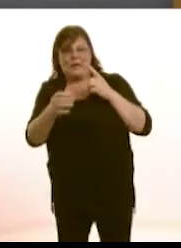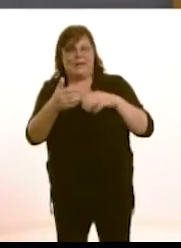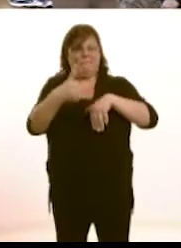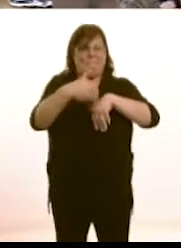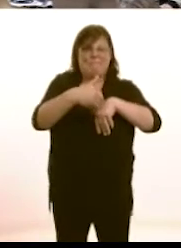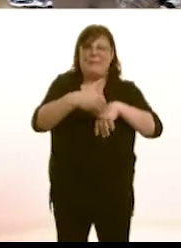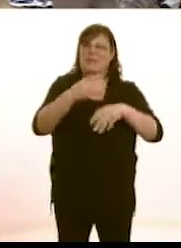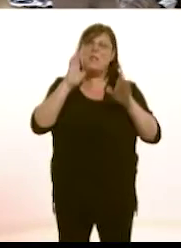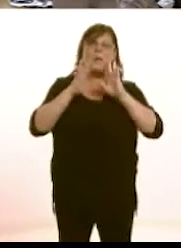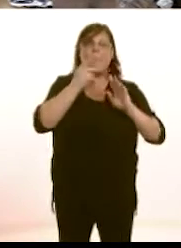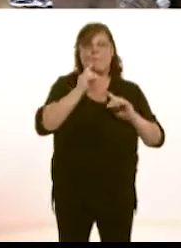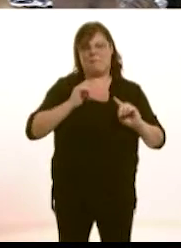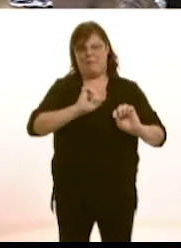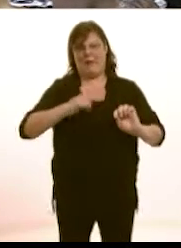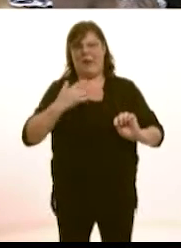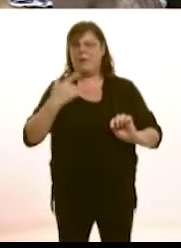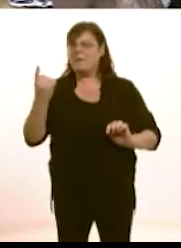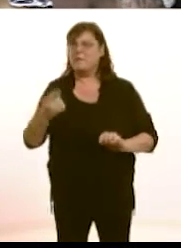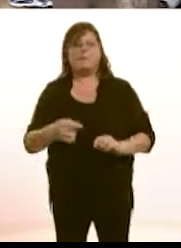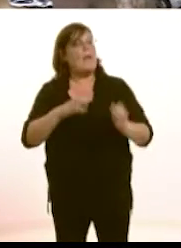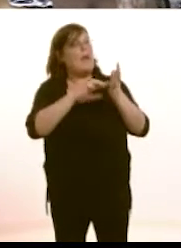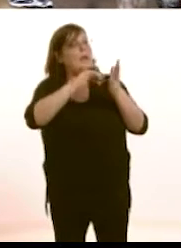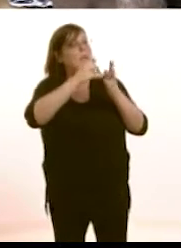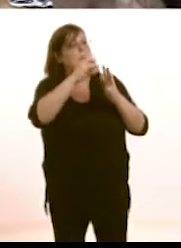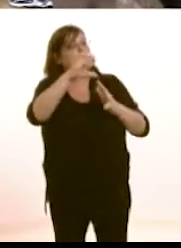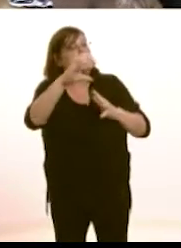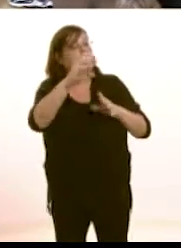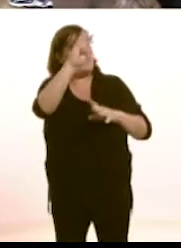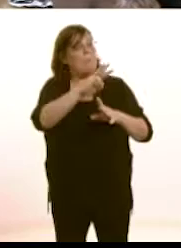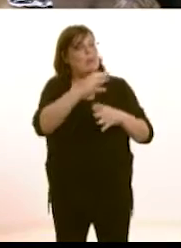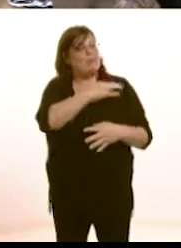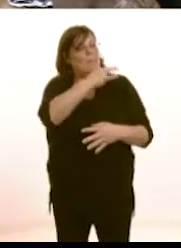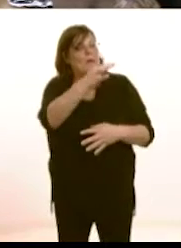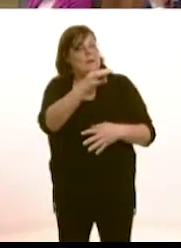Carwyn Jones: NSPCC Cymru is represented on the ministerial advisory group, so we have